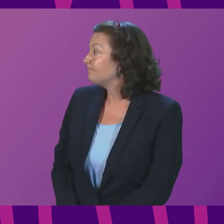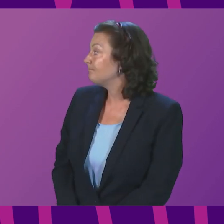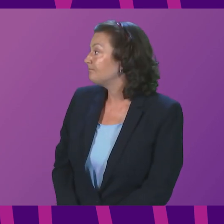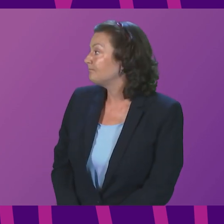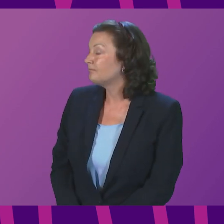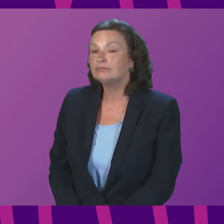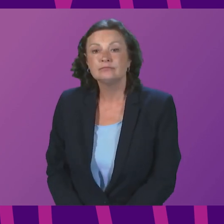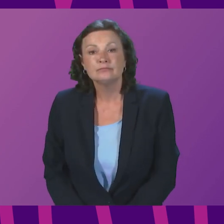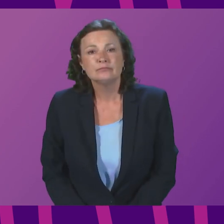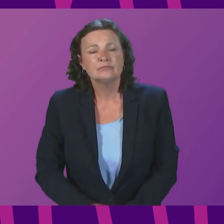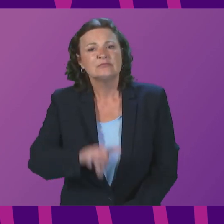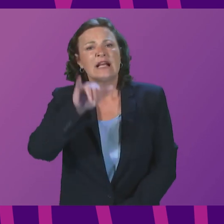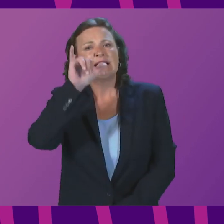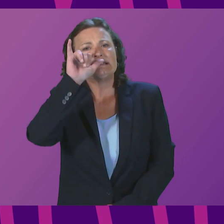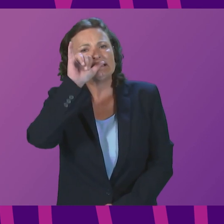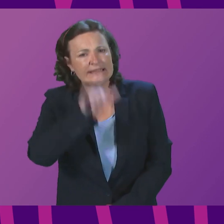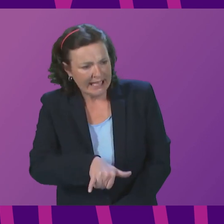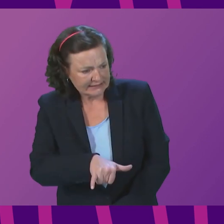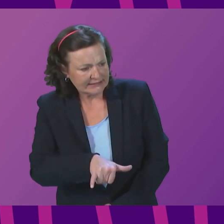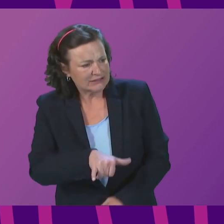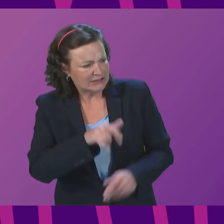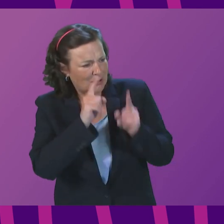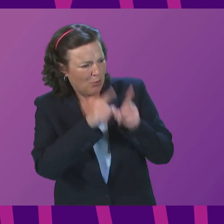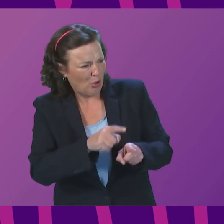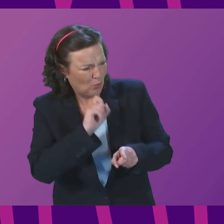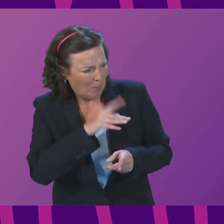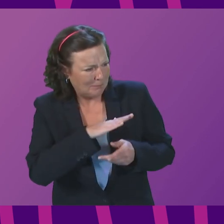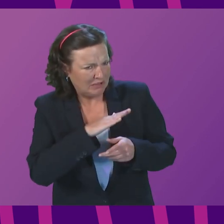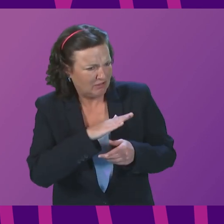I am not entirely sure what was intended by that question: of course it will be meaningful.